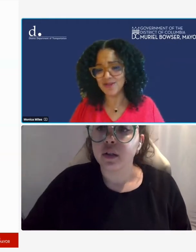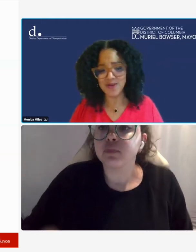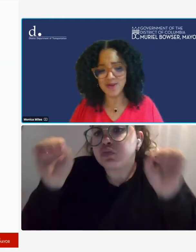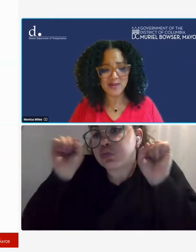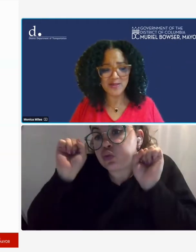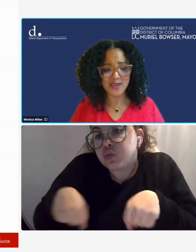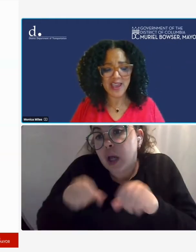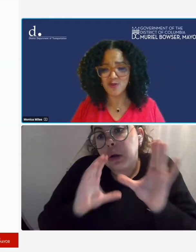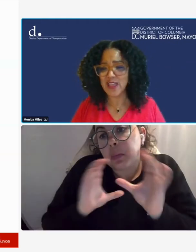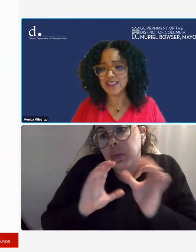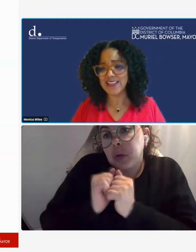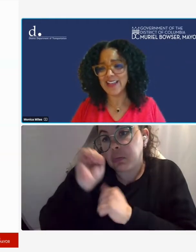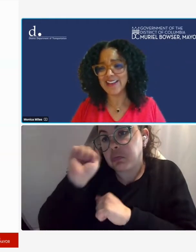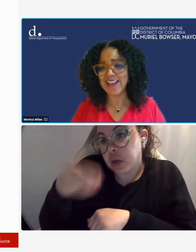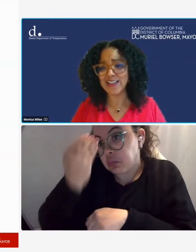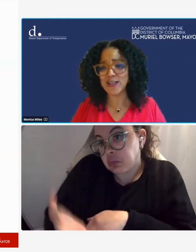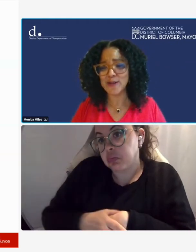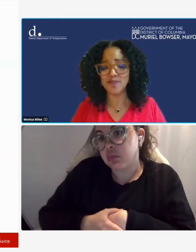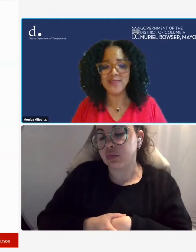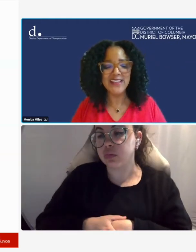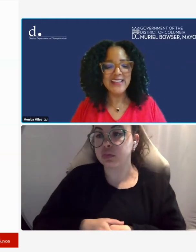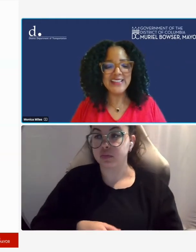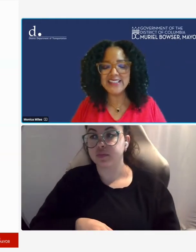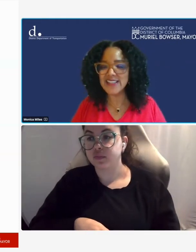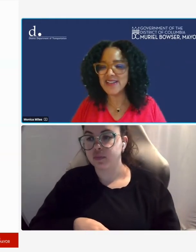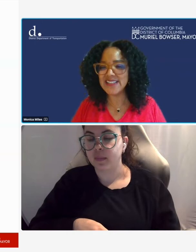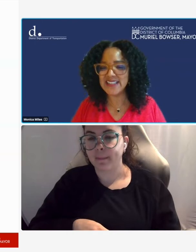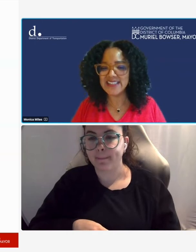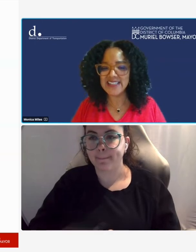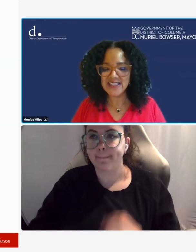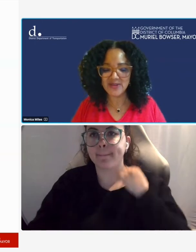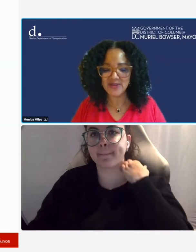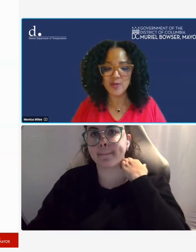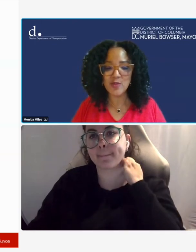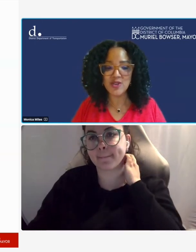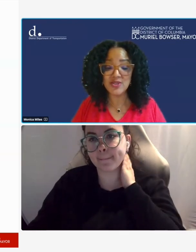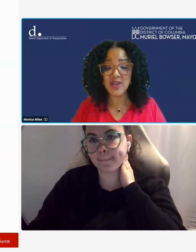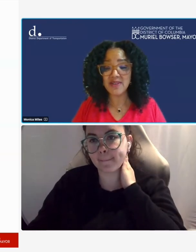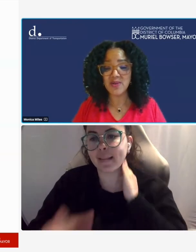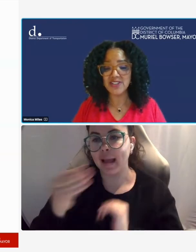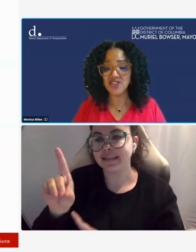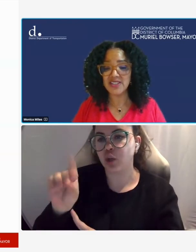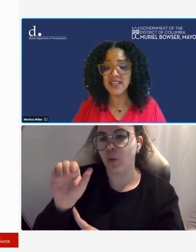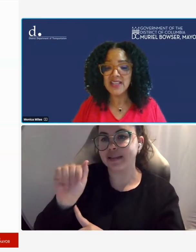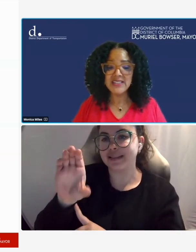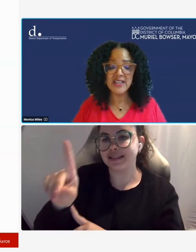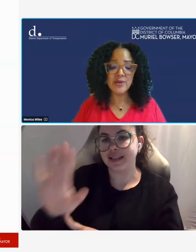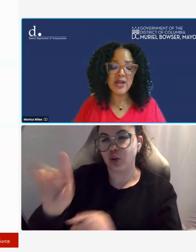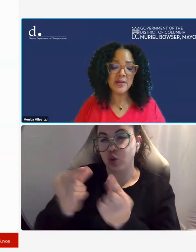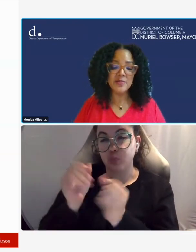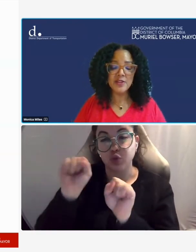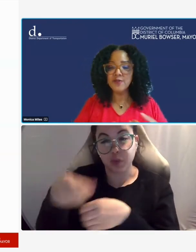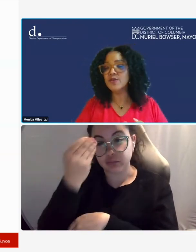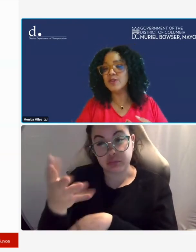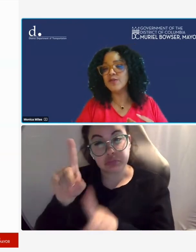um katherine valentine and um the doacd's group when you do have questions so um first the first